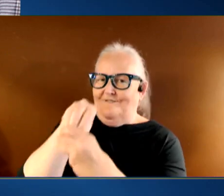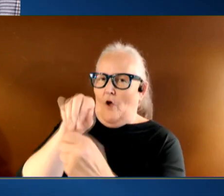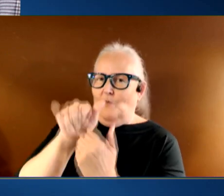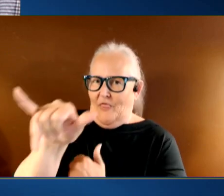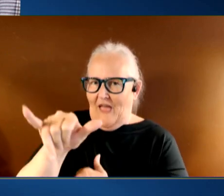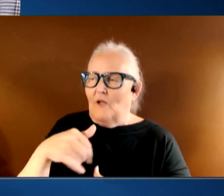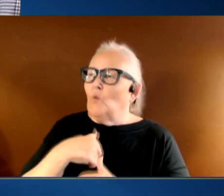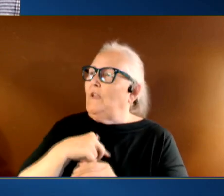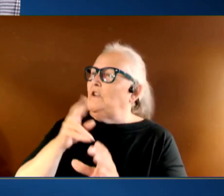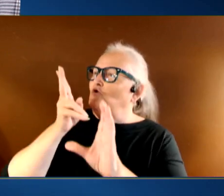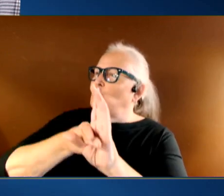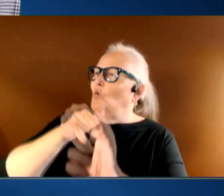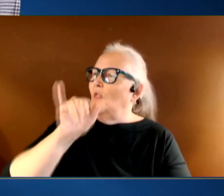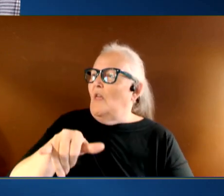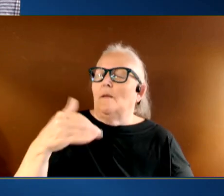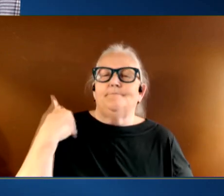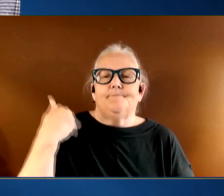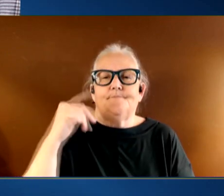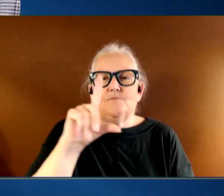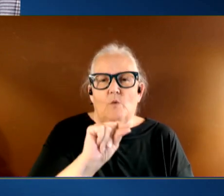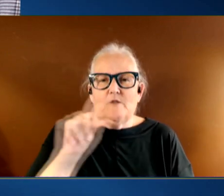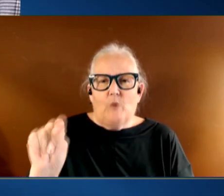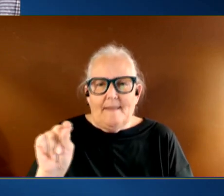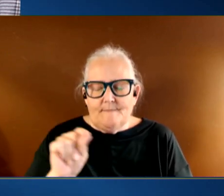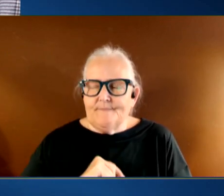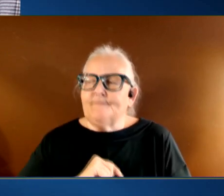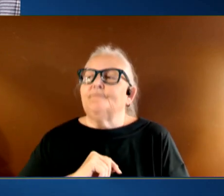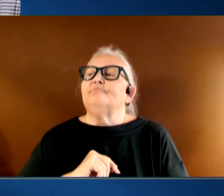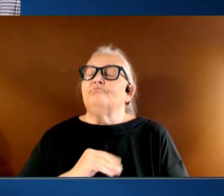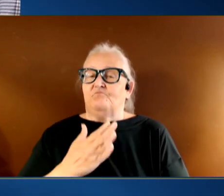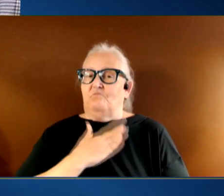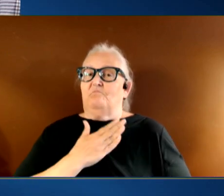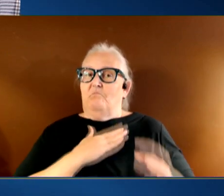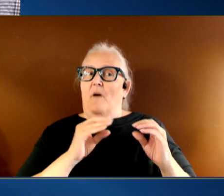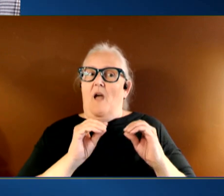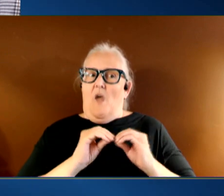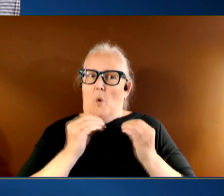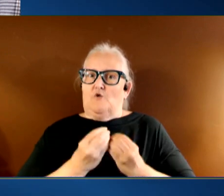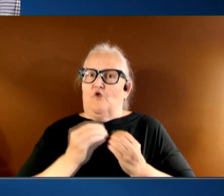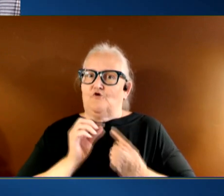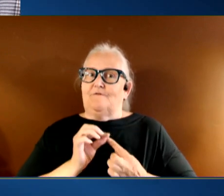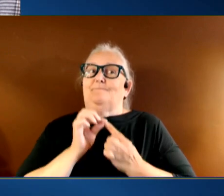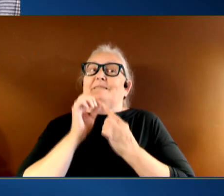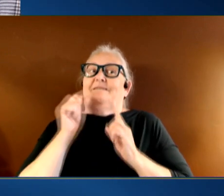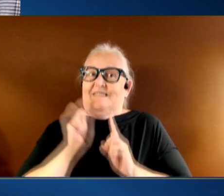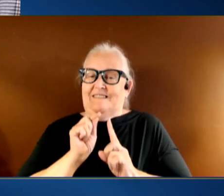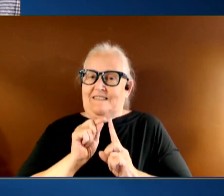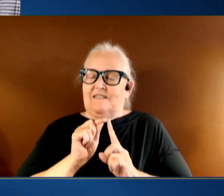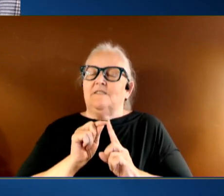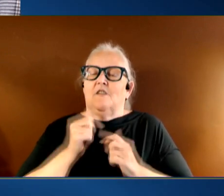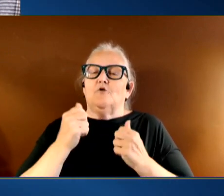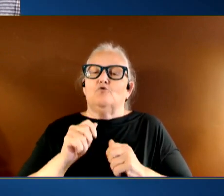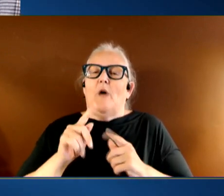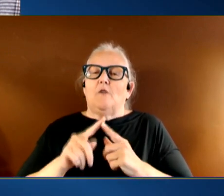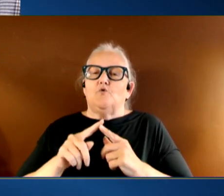2020. And my organization in particular, works on connecting together and linking data. So,